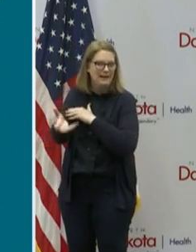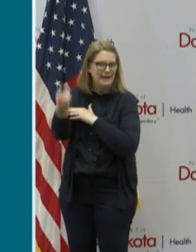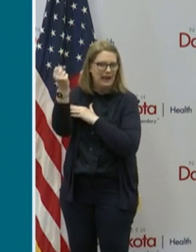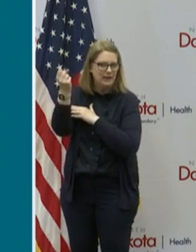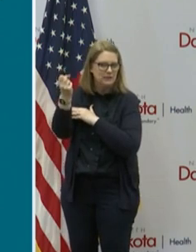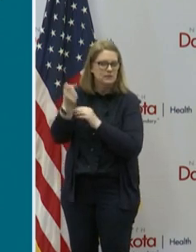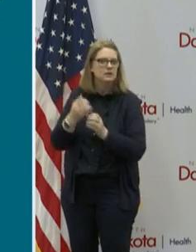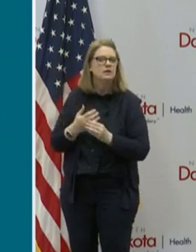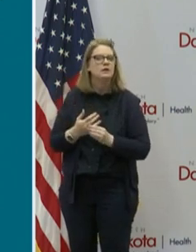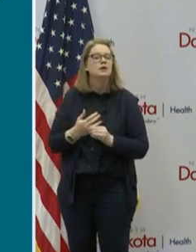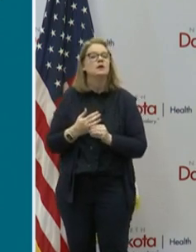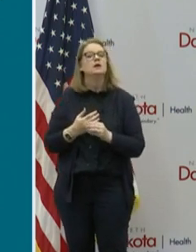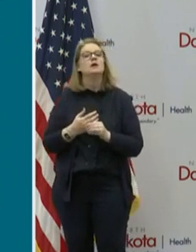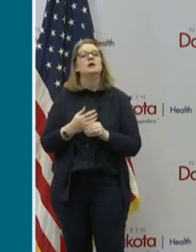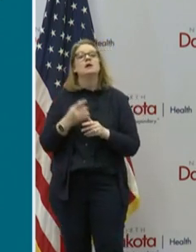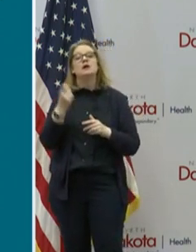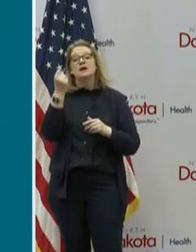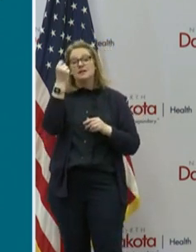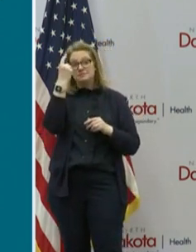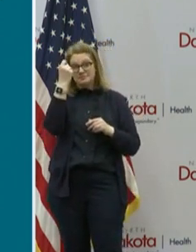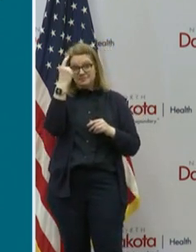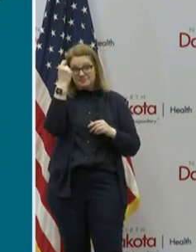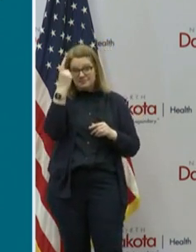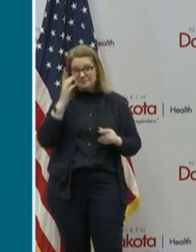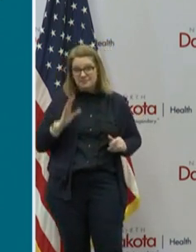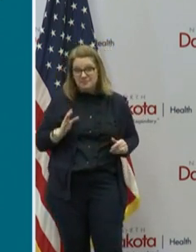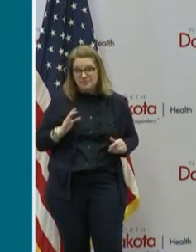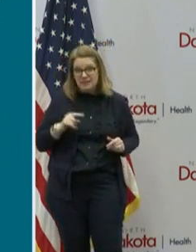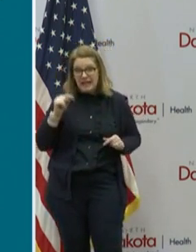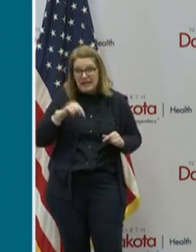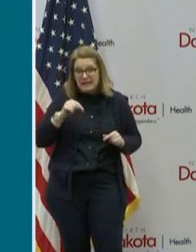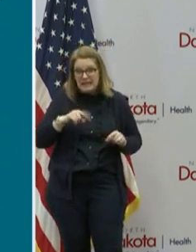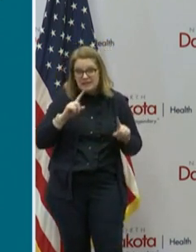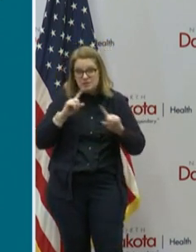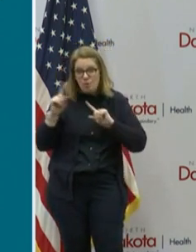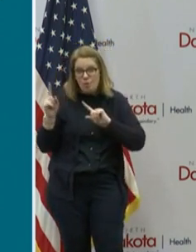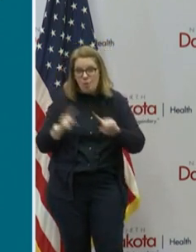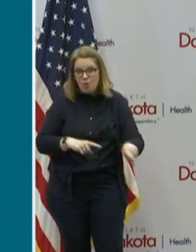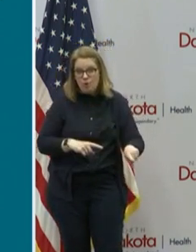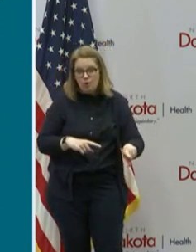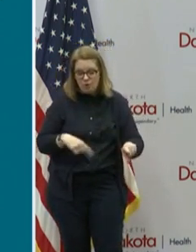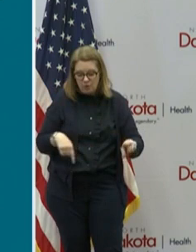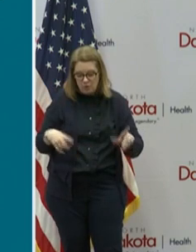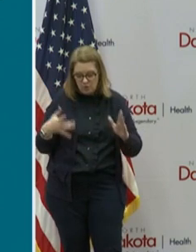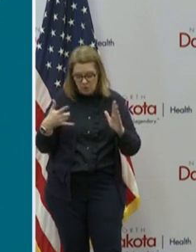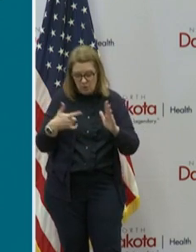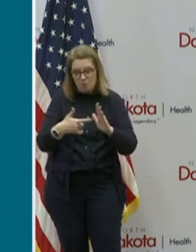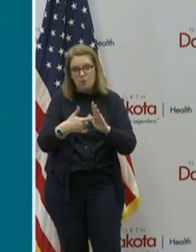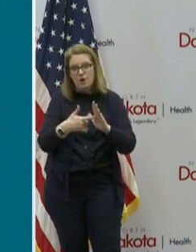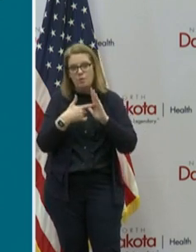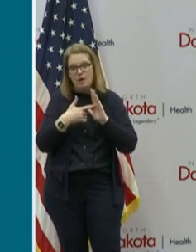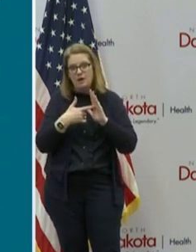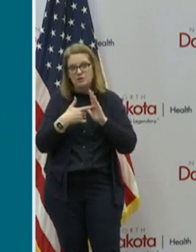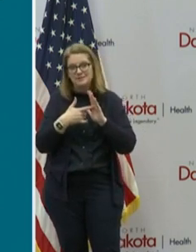TO ALLOW STUDENT PROPERTY CURRENTLY IN THE SCHOOL BUILDING TO BE RETRIEVED.